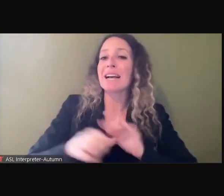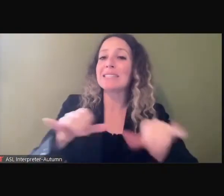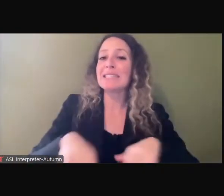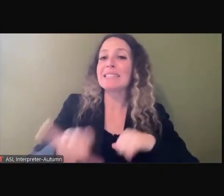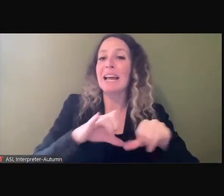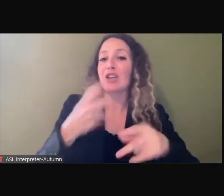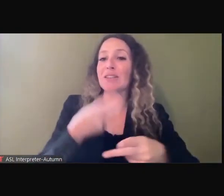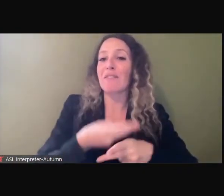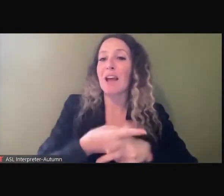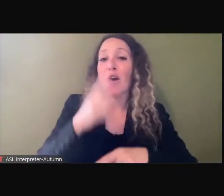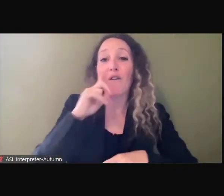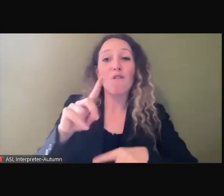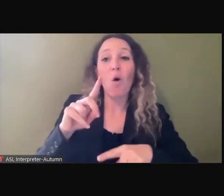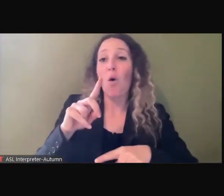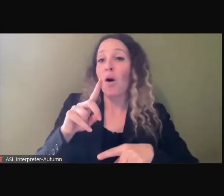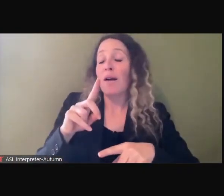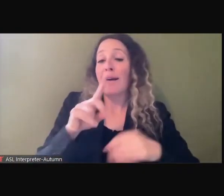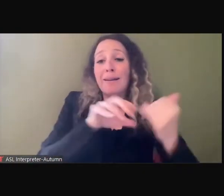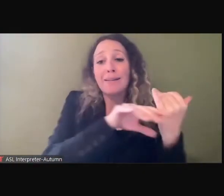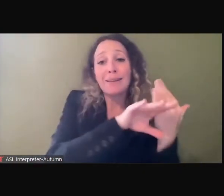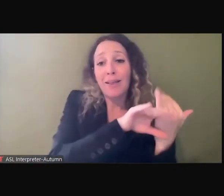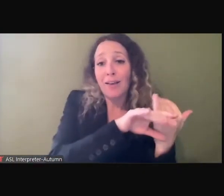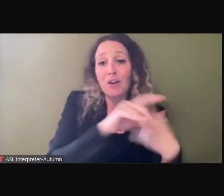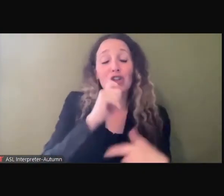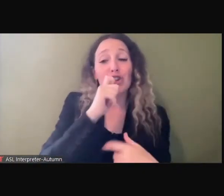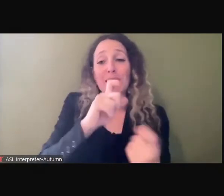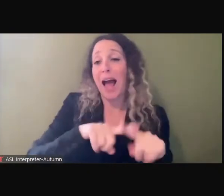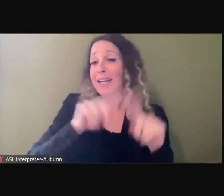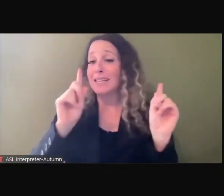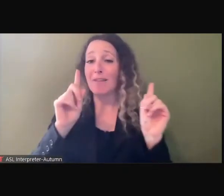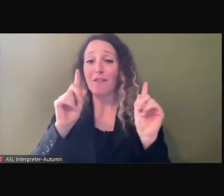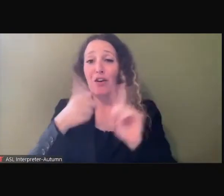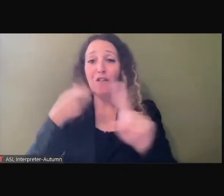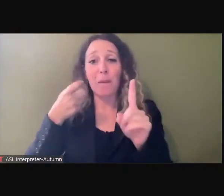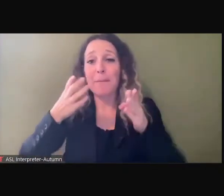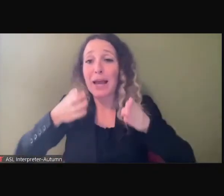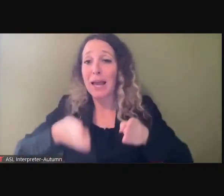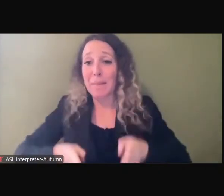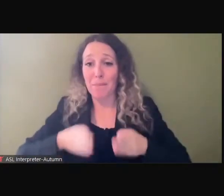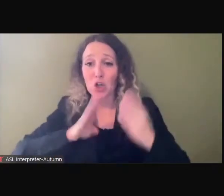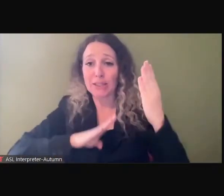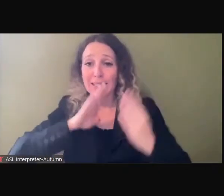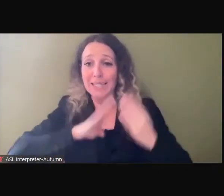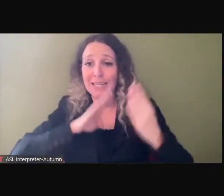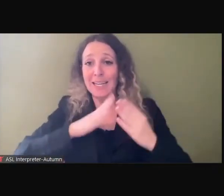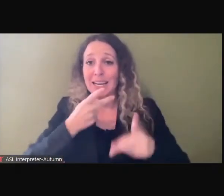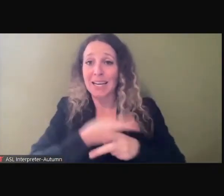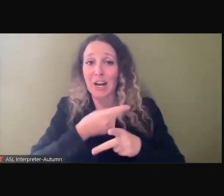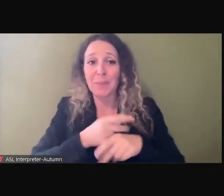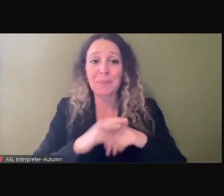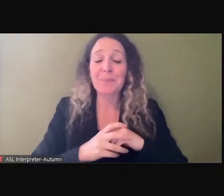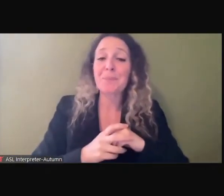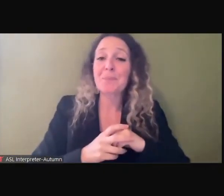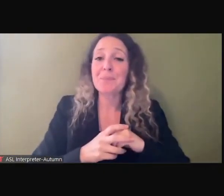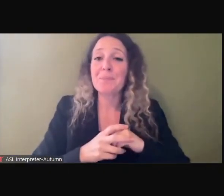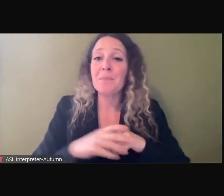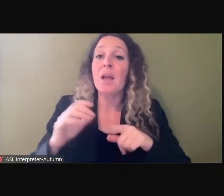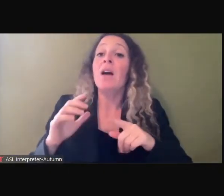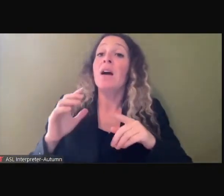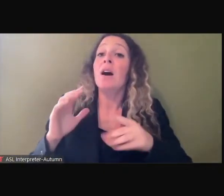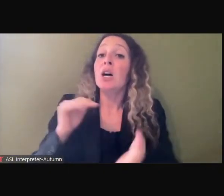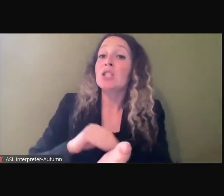telehealth should not differ from in-person care. A practitioner using telehealth must adhere to the